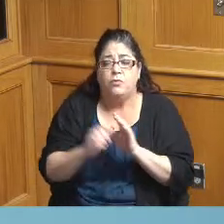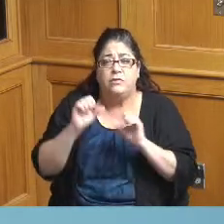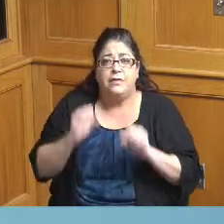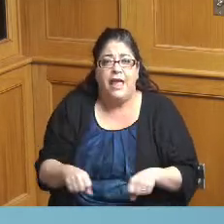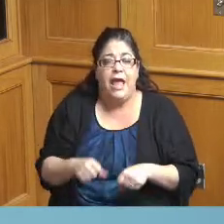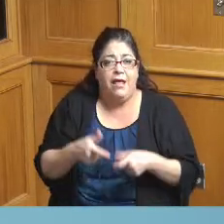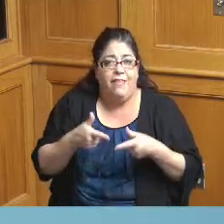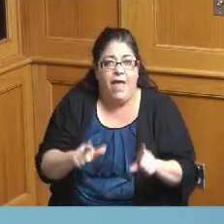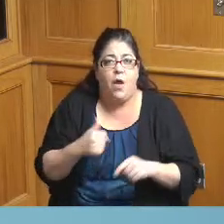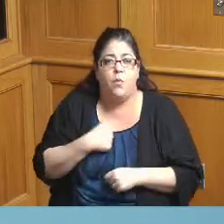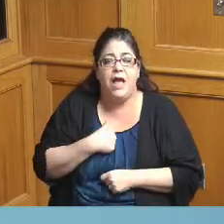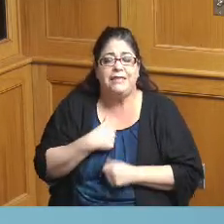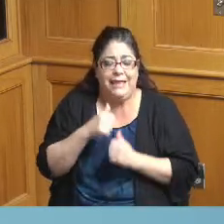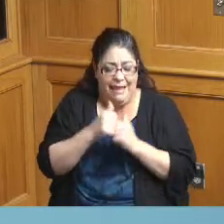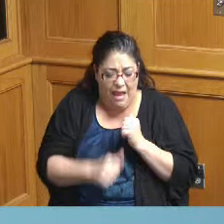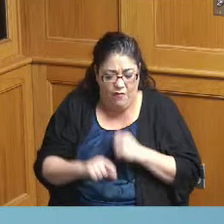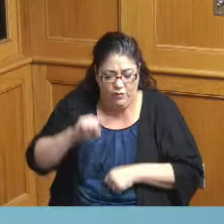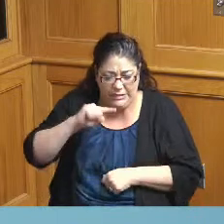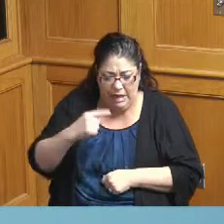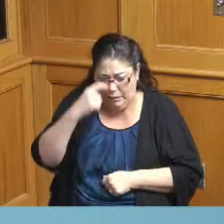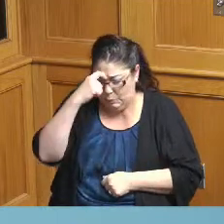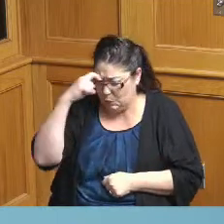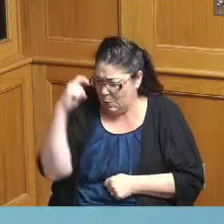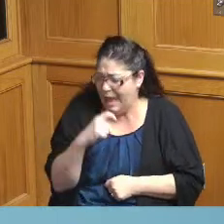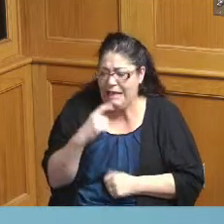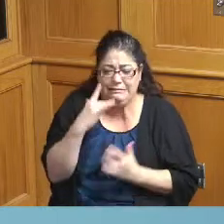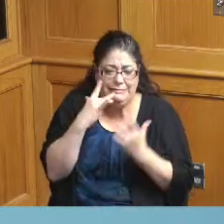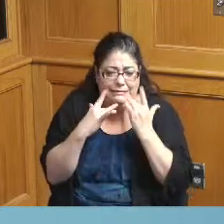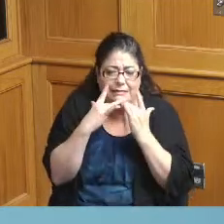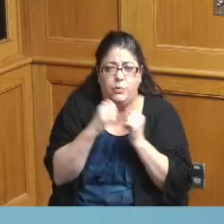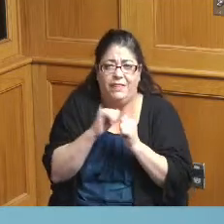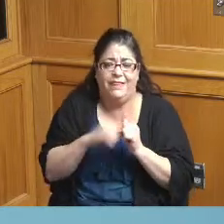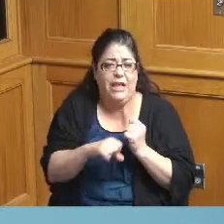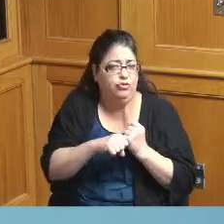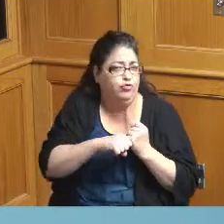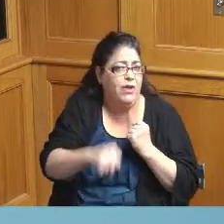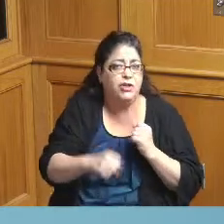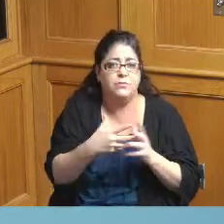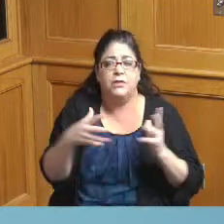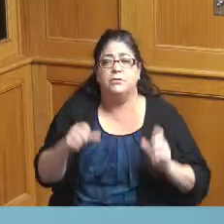but I would like to say that the general filing structure of the court is allowed by